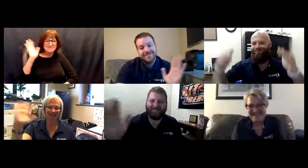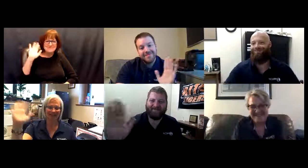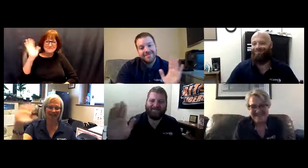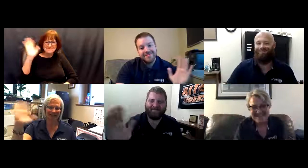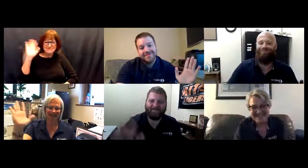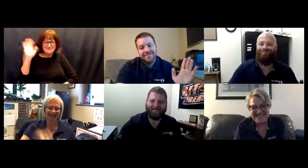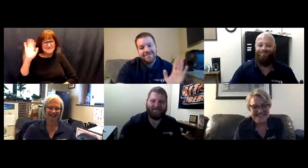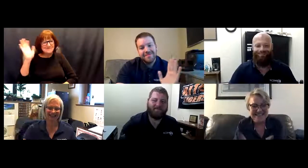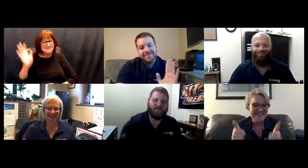Thanks!